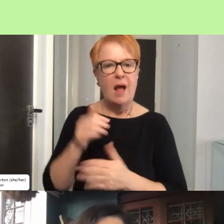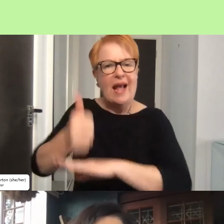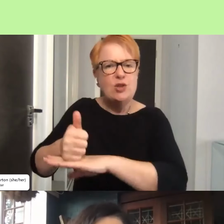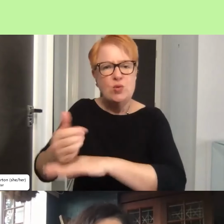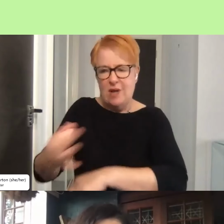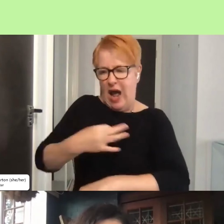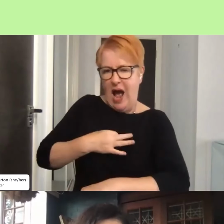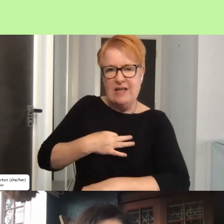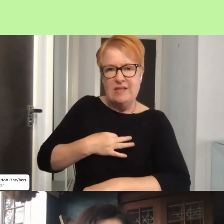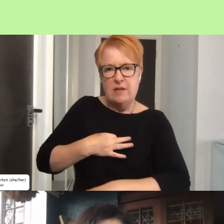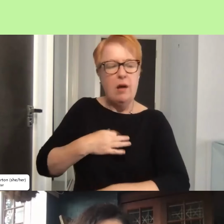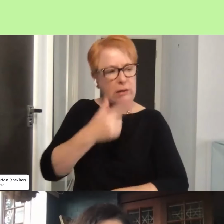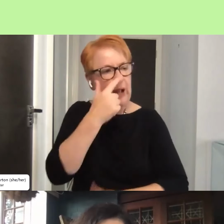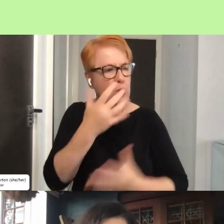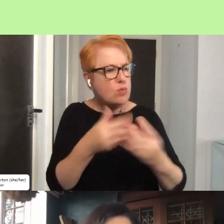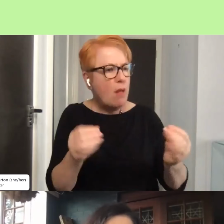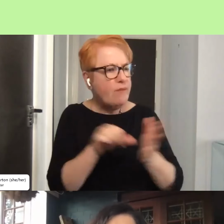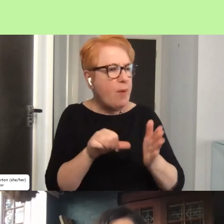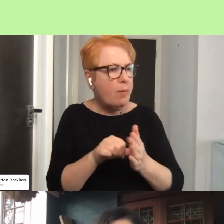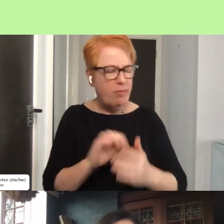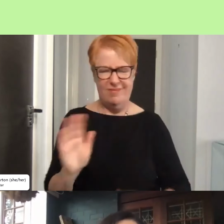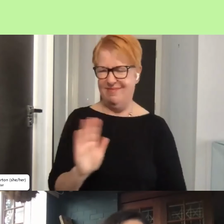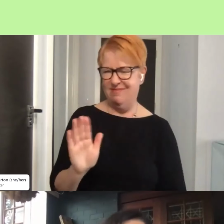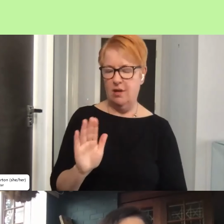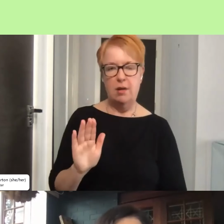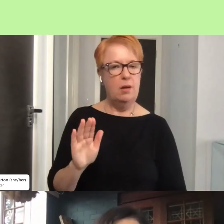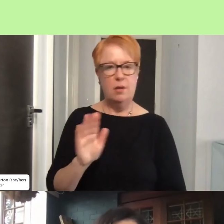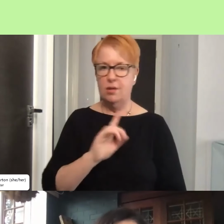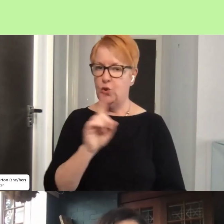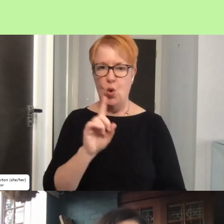Or another problem and this problem never even discussed and later it becomes a problem